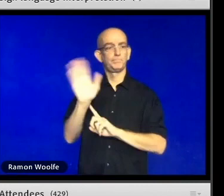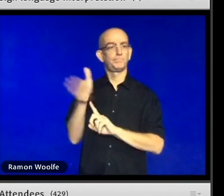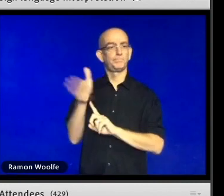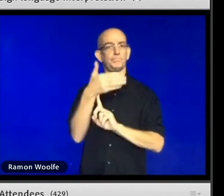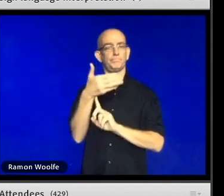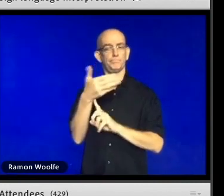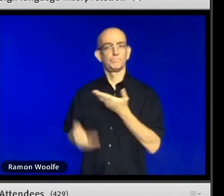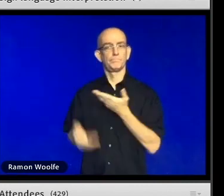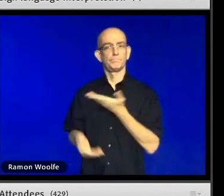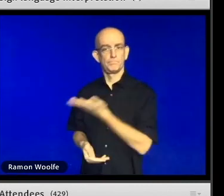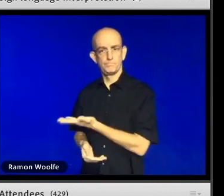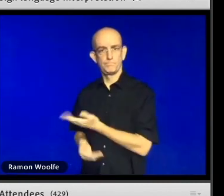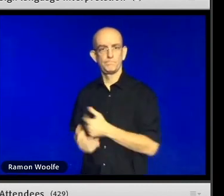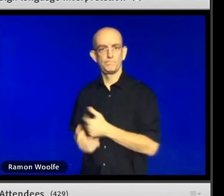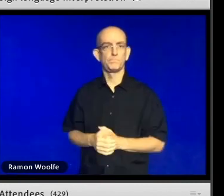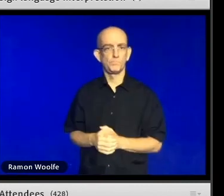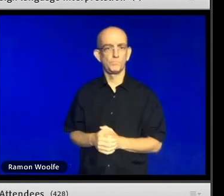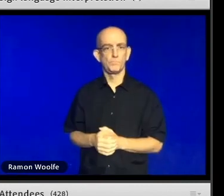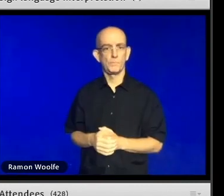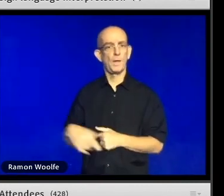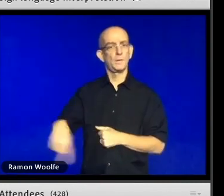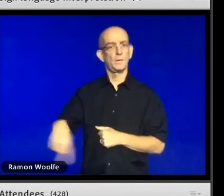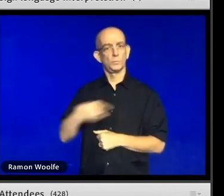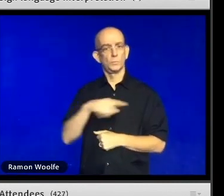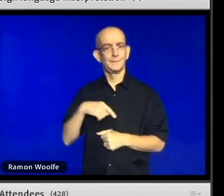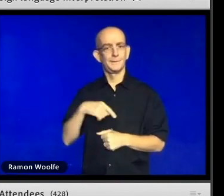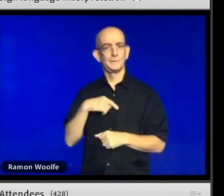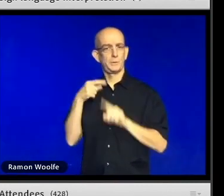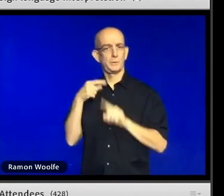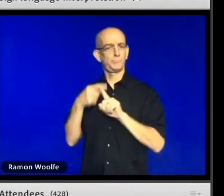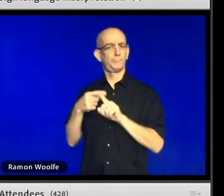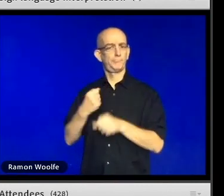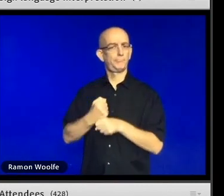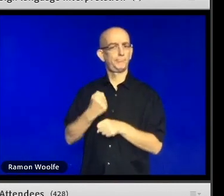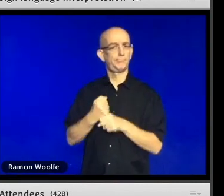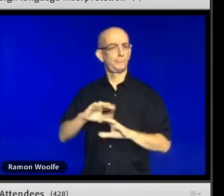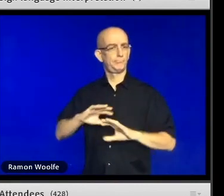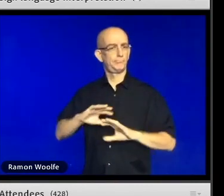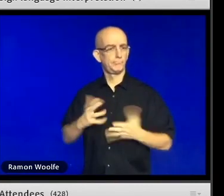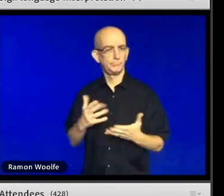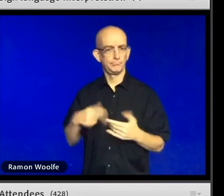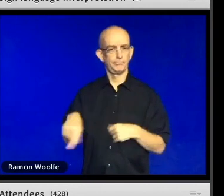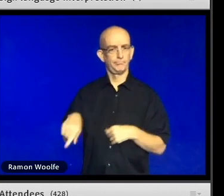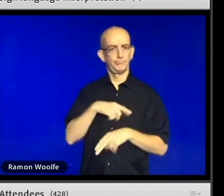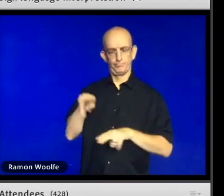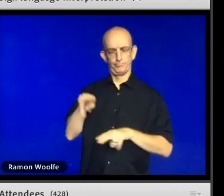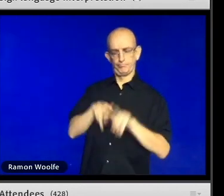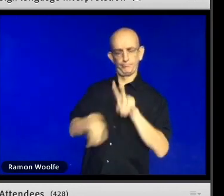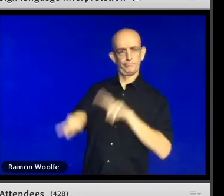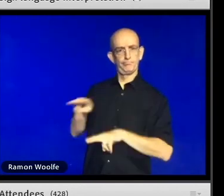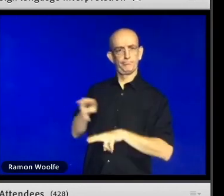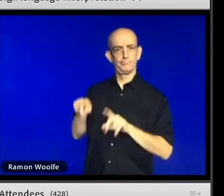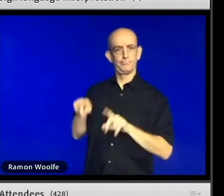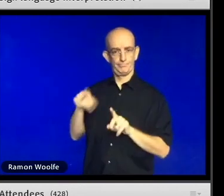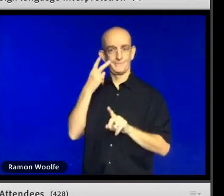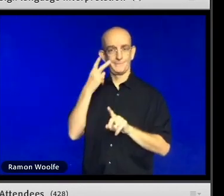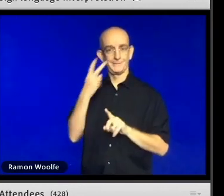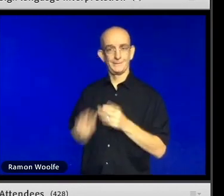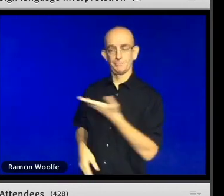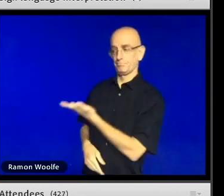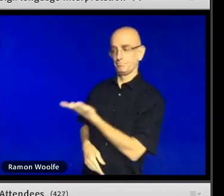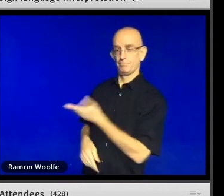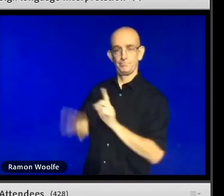for migrants and display persons with disabilities. And then as a third actor, we have the governments